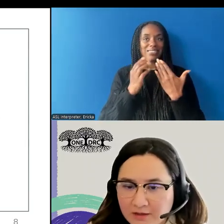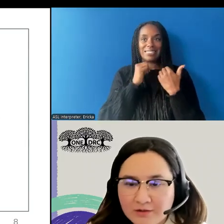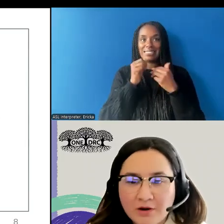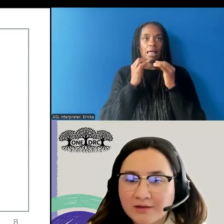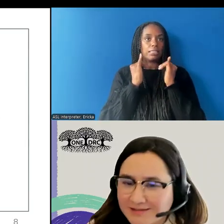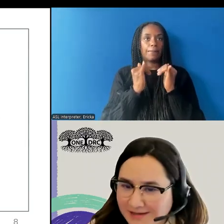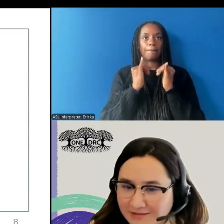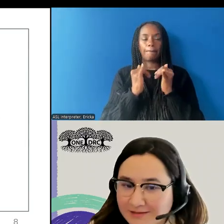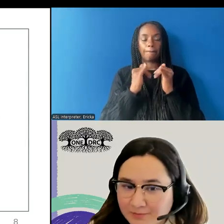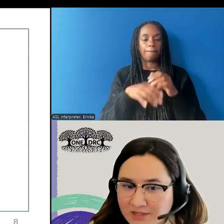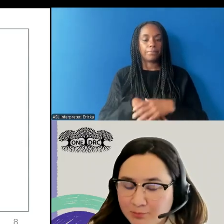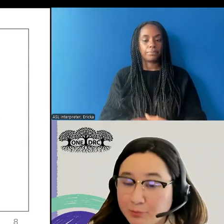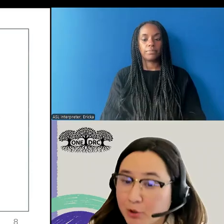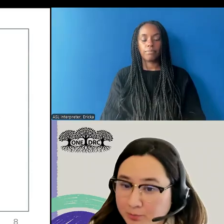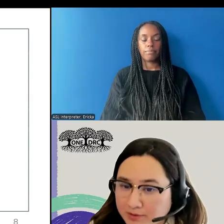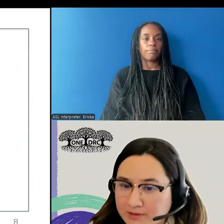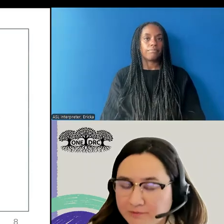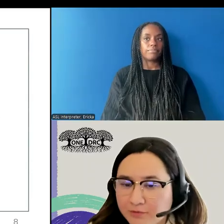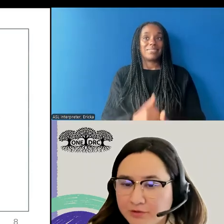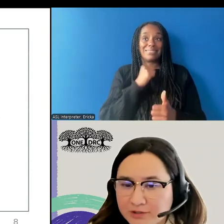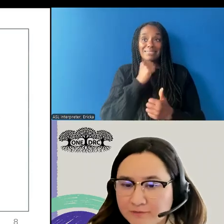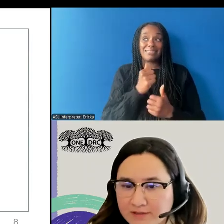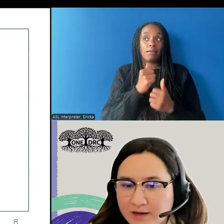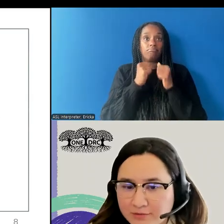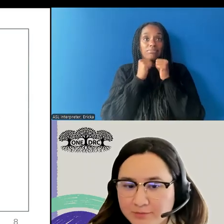not the same type of purpose for the service either.